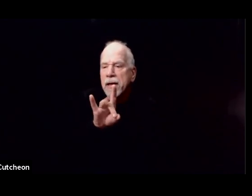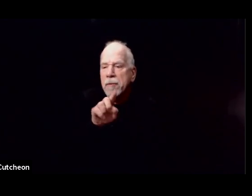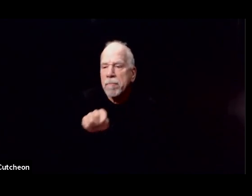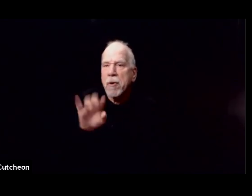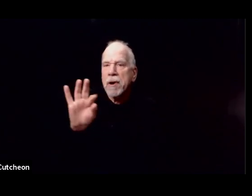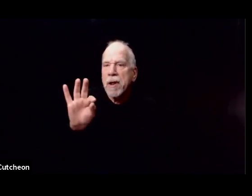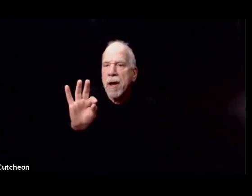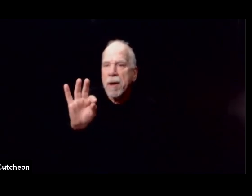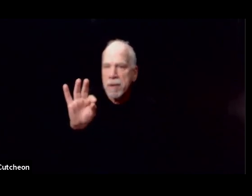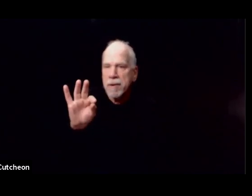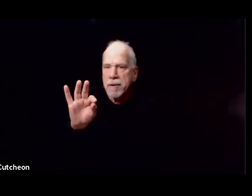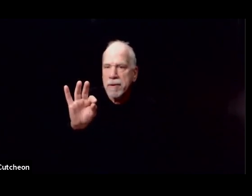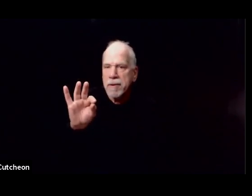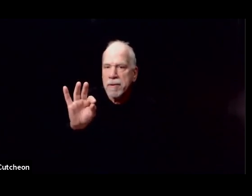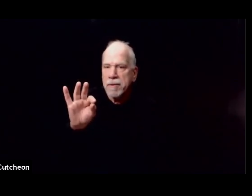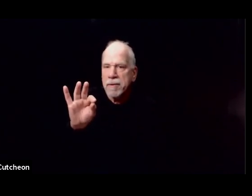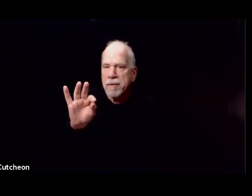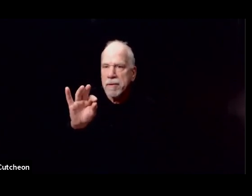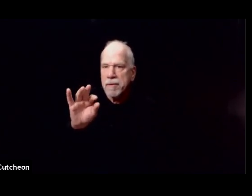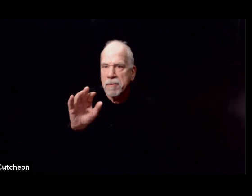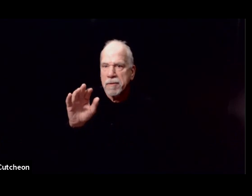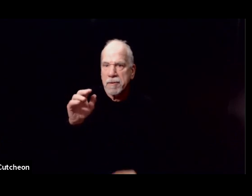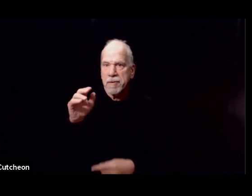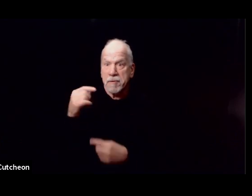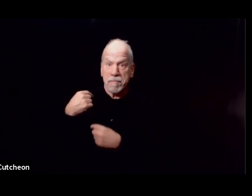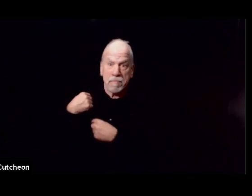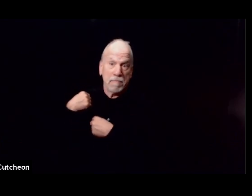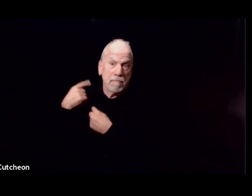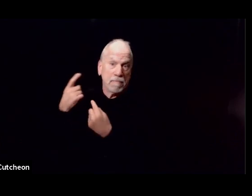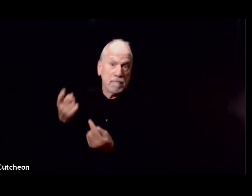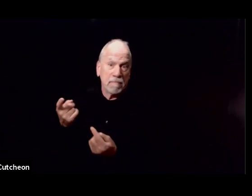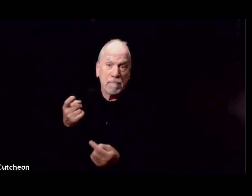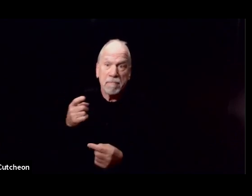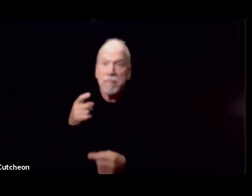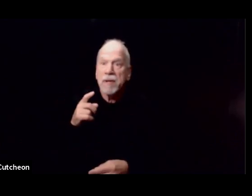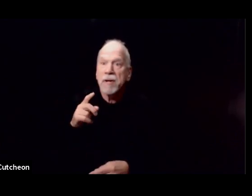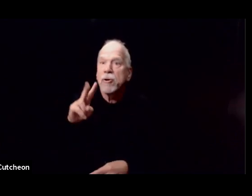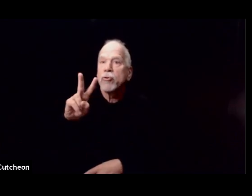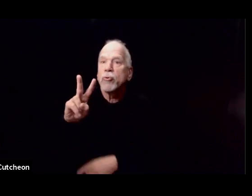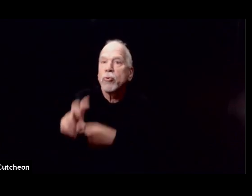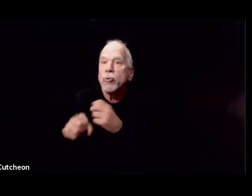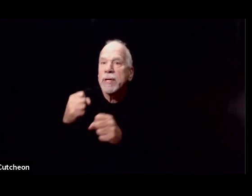years in the median age just in the month of June. It's a pretty notable decline in